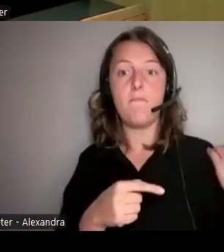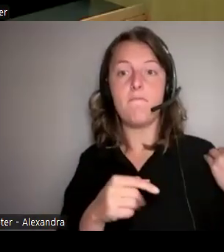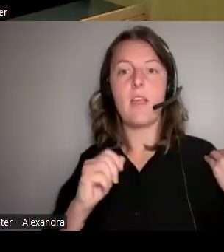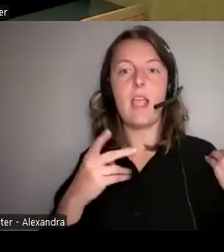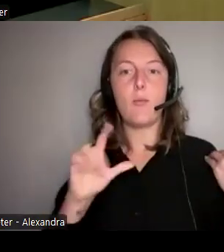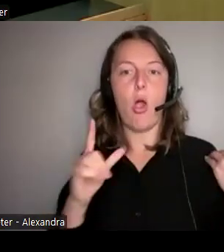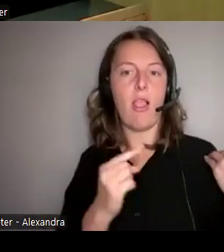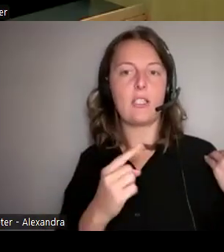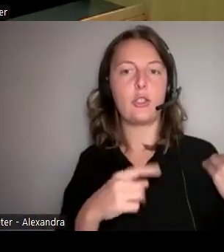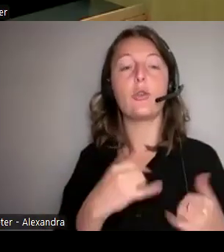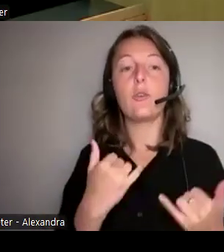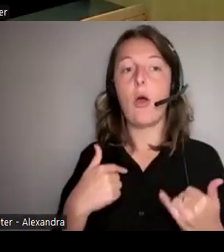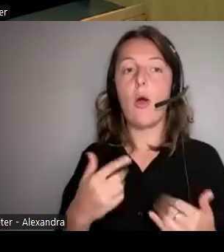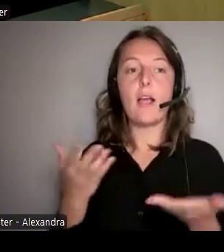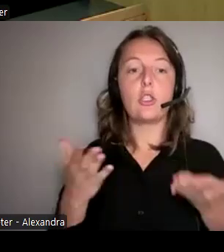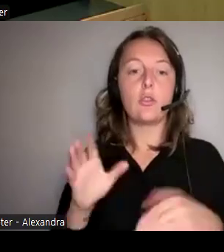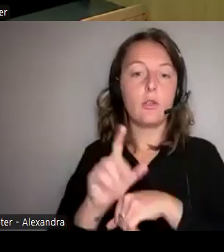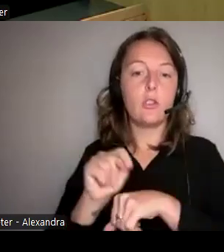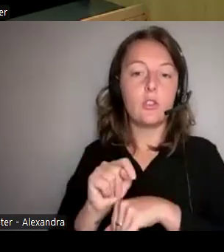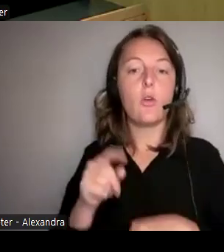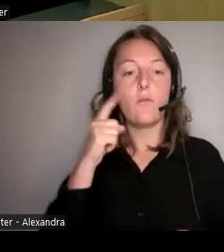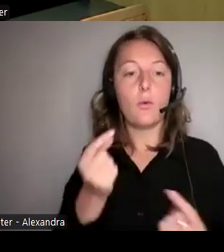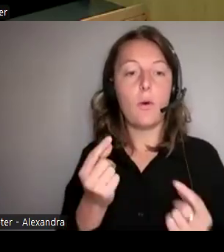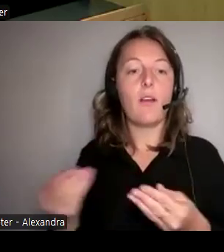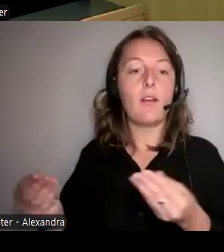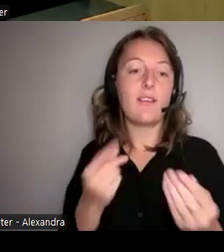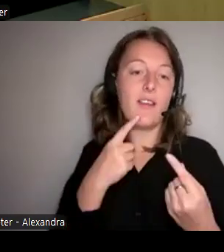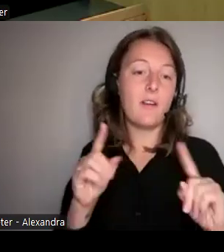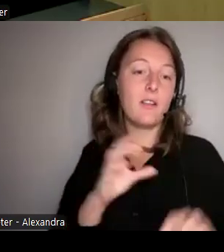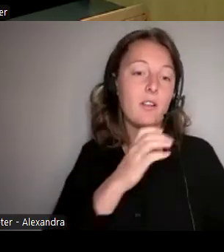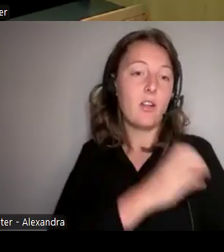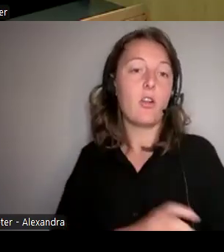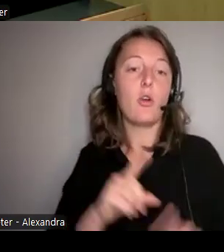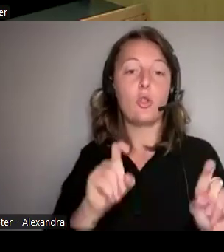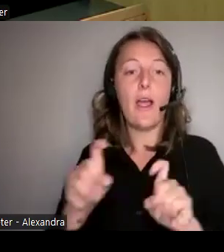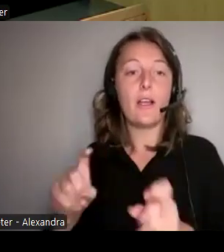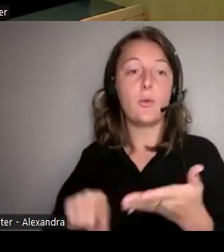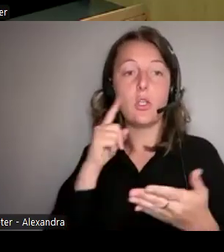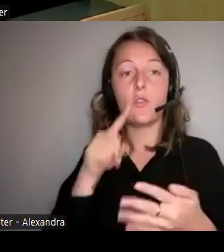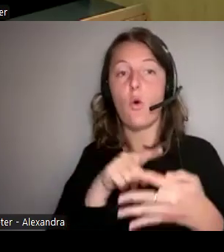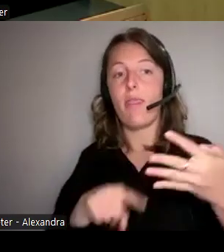serving as a consultant on conducting effective clinical trials research to these organizations